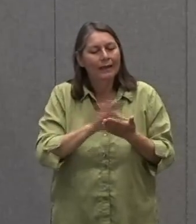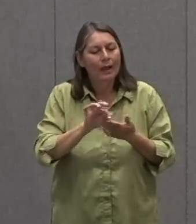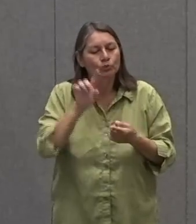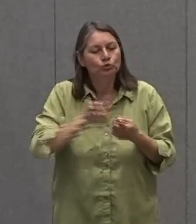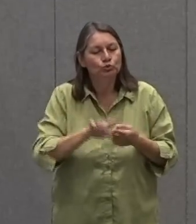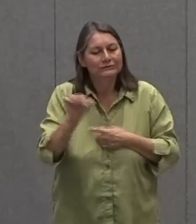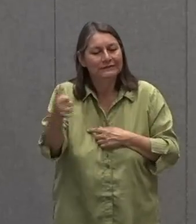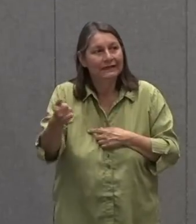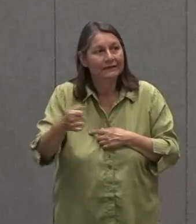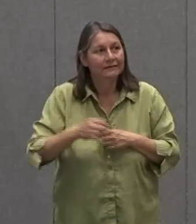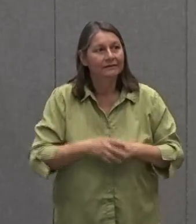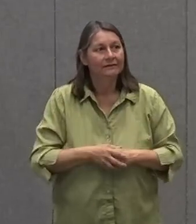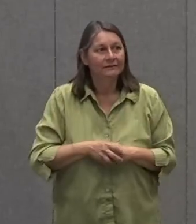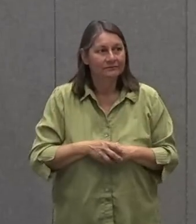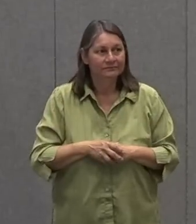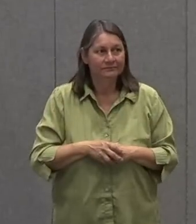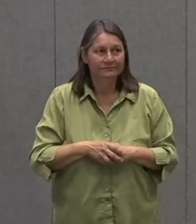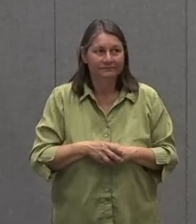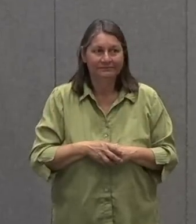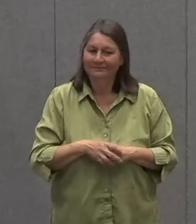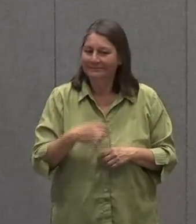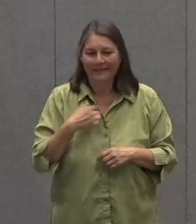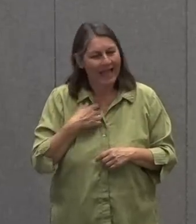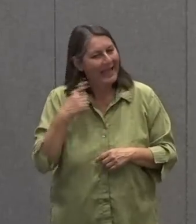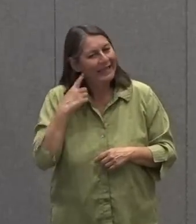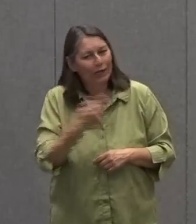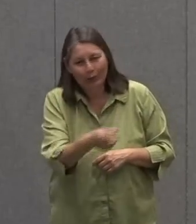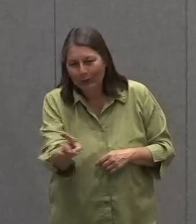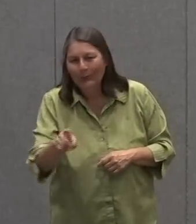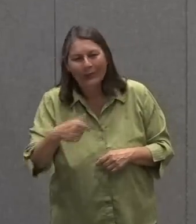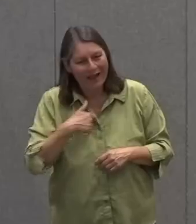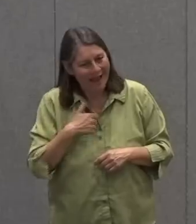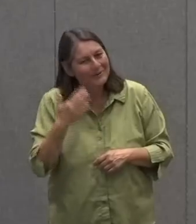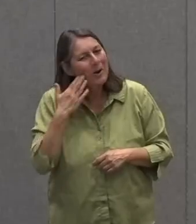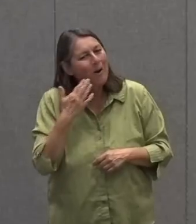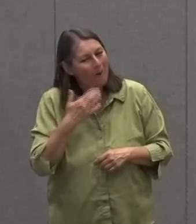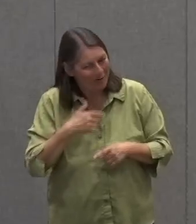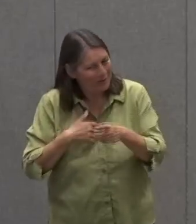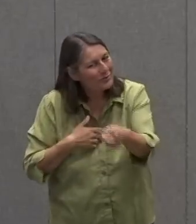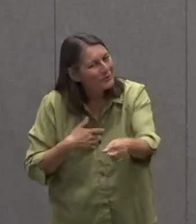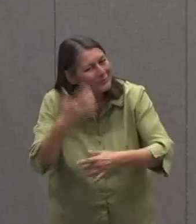Right? I'm hearing you guys, I hear you. So we can count to 10.